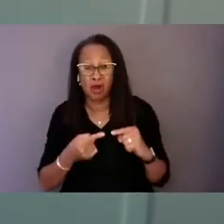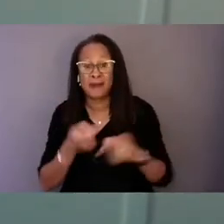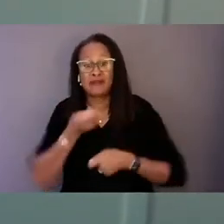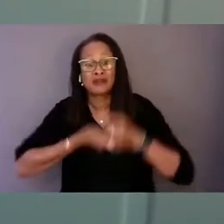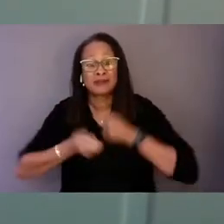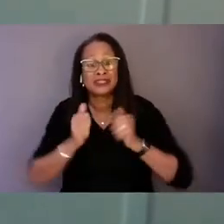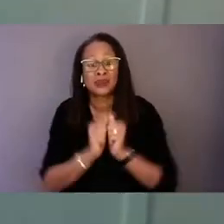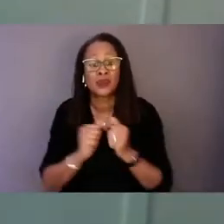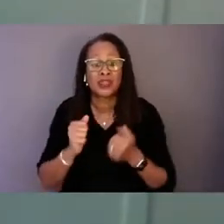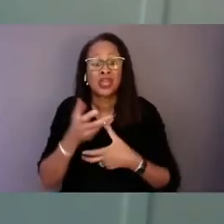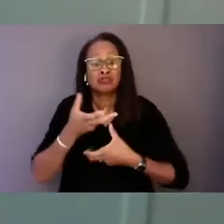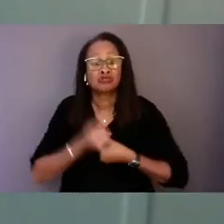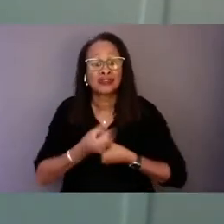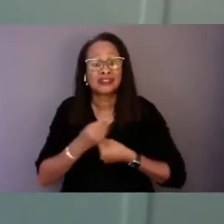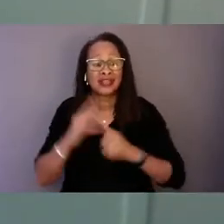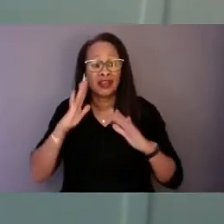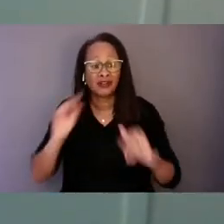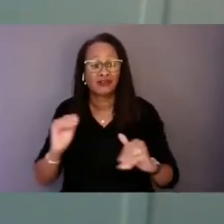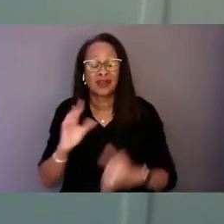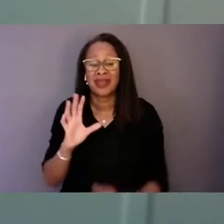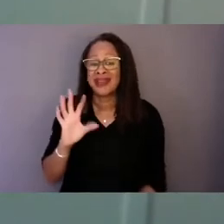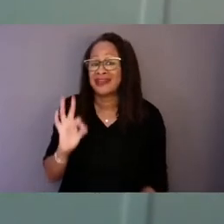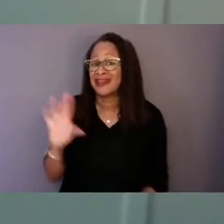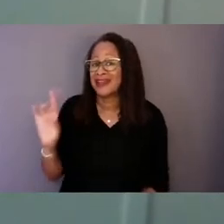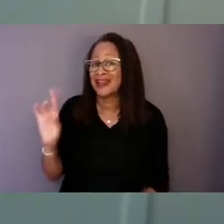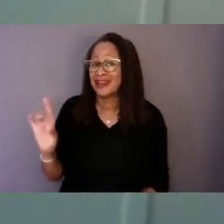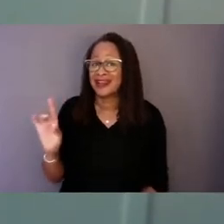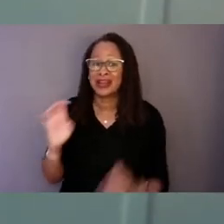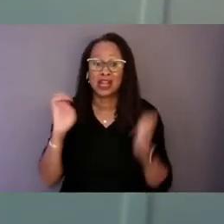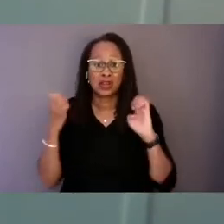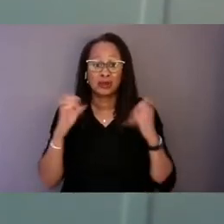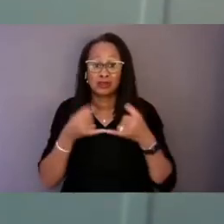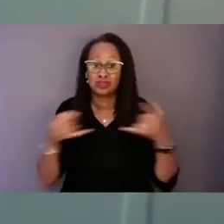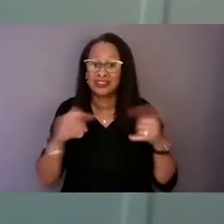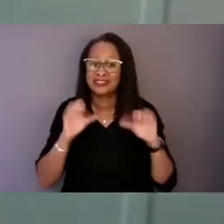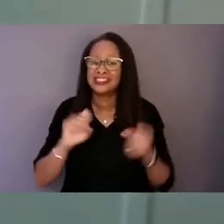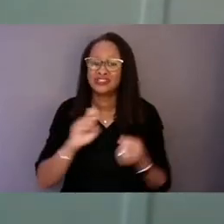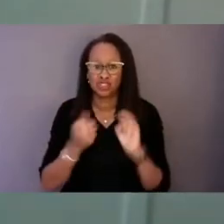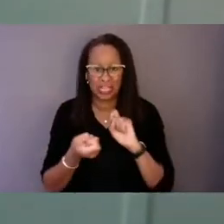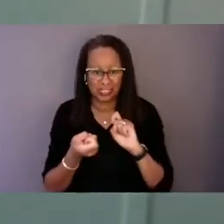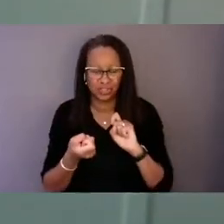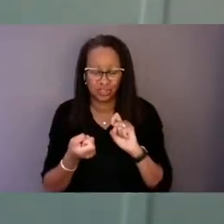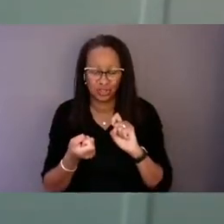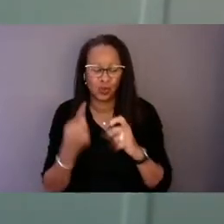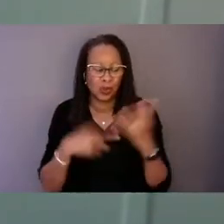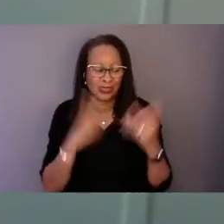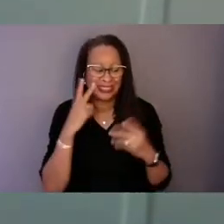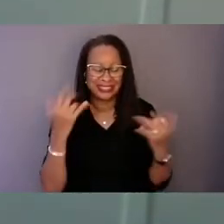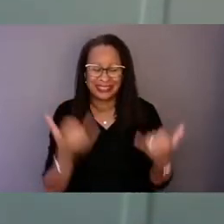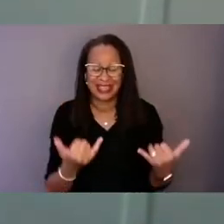The 988 emergency line can change the status quo and embrace neurodiversity in such a way